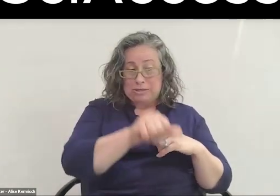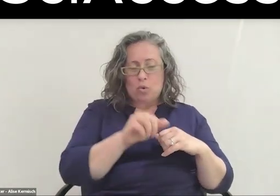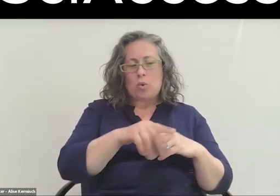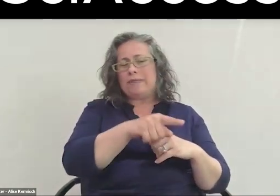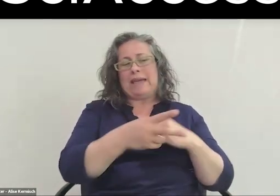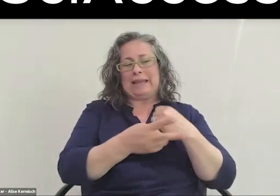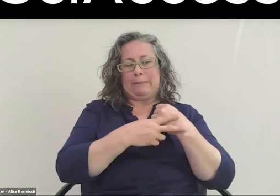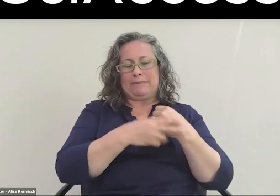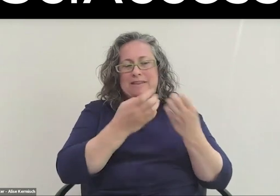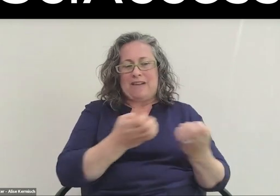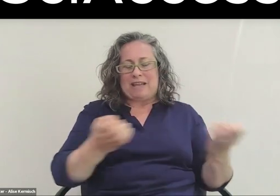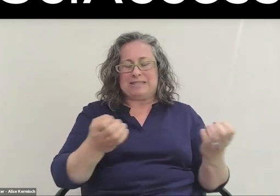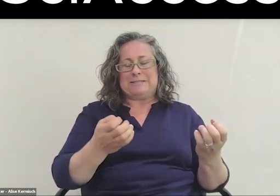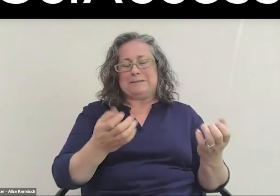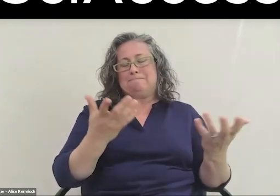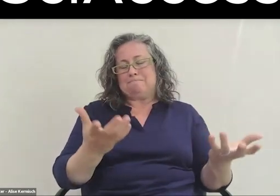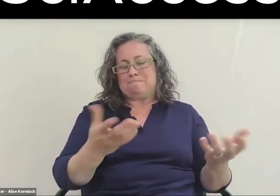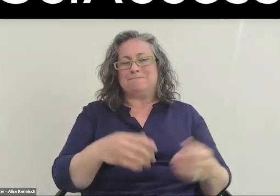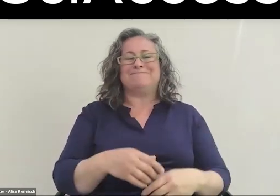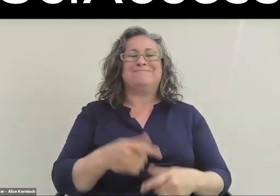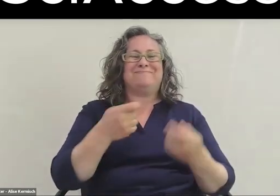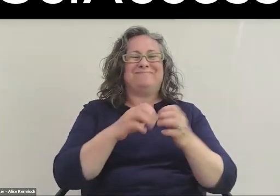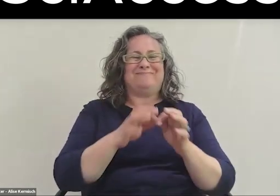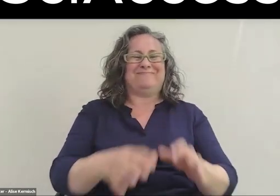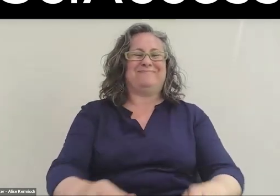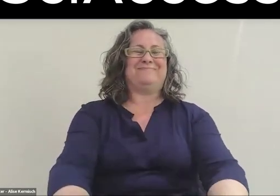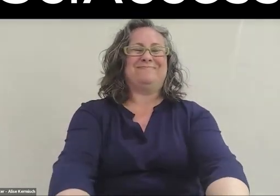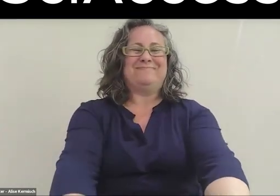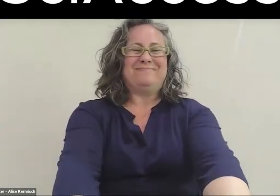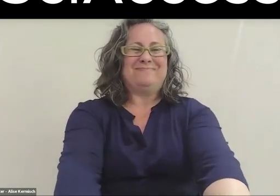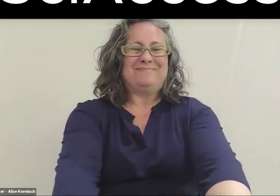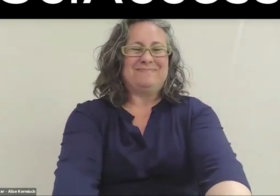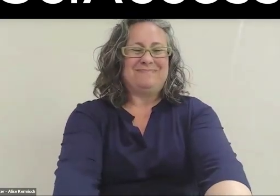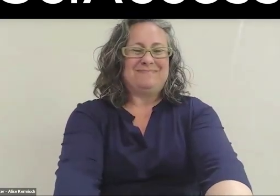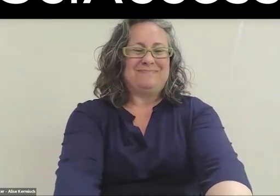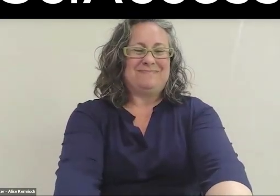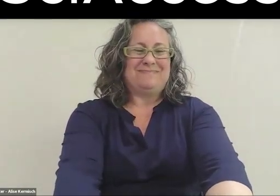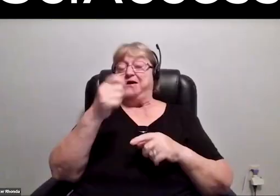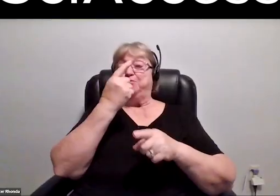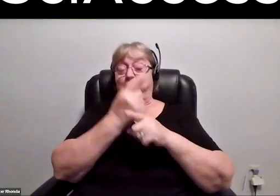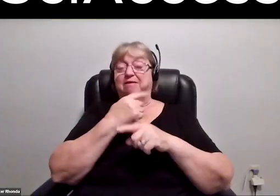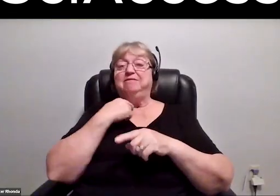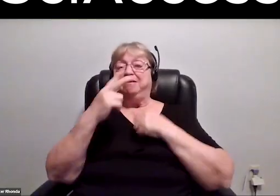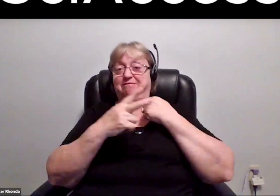that you create with your students?" Right. They do get to keep the devices. I recruit them from the community